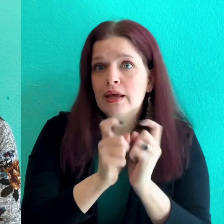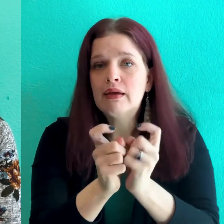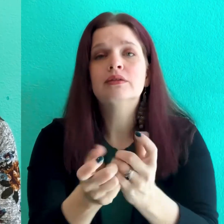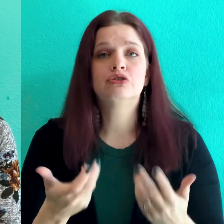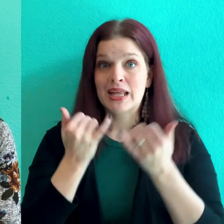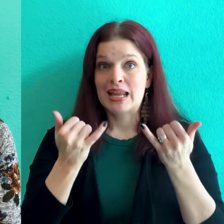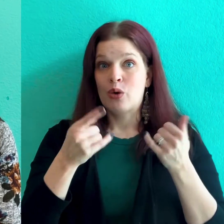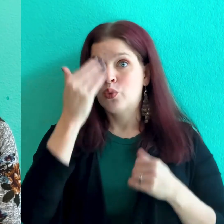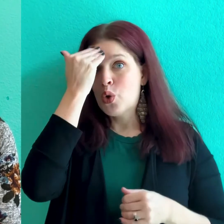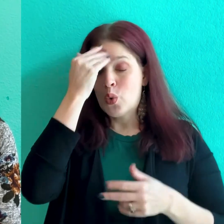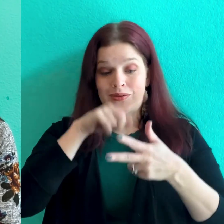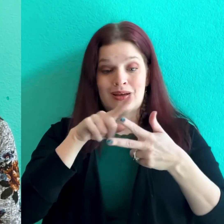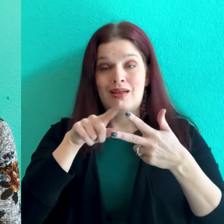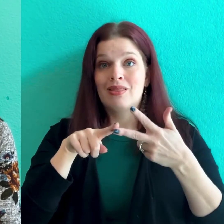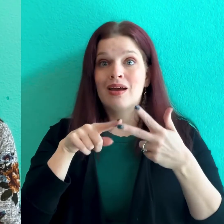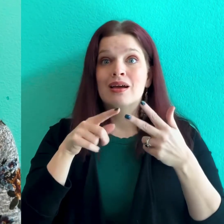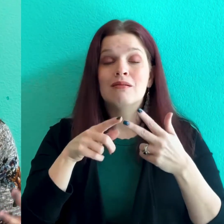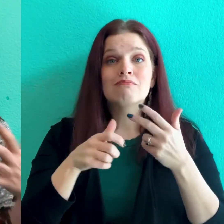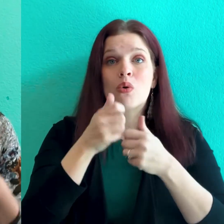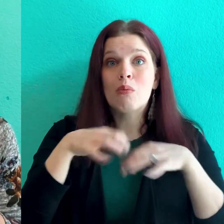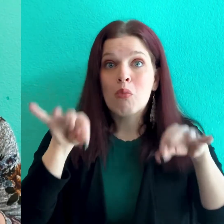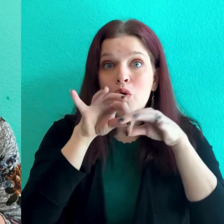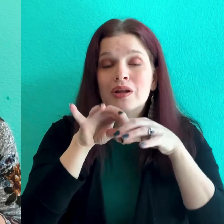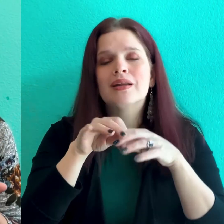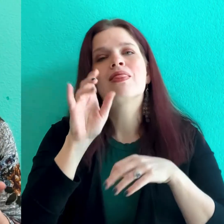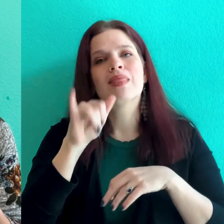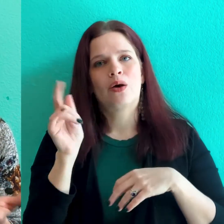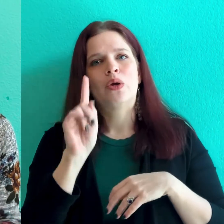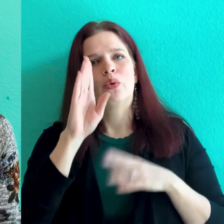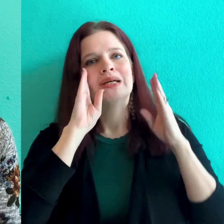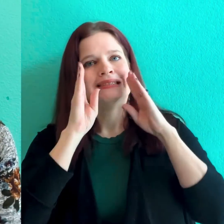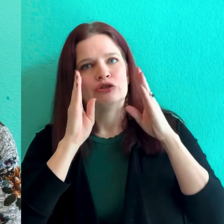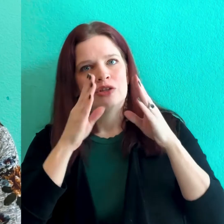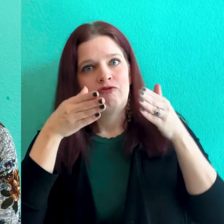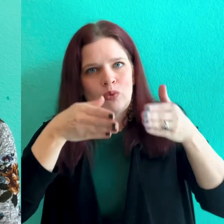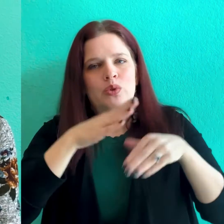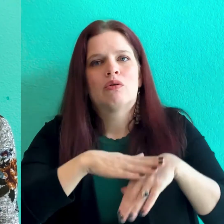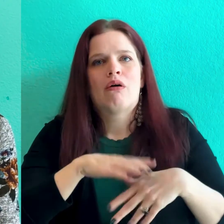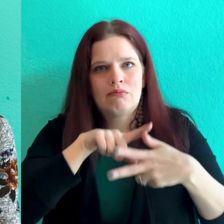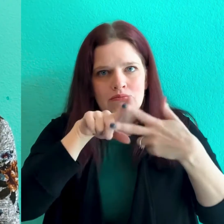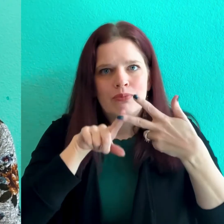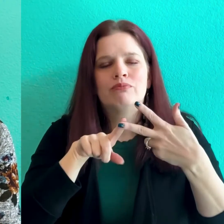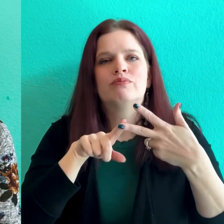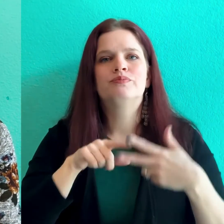Now you have your top three values and you can put your attention in those areas and be mindful of where you're implementing those in your life.